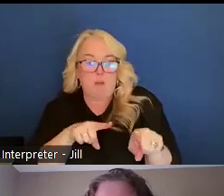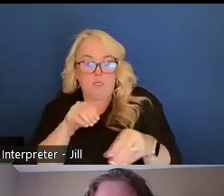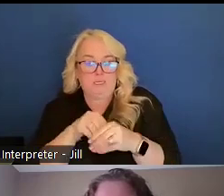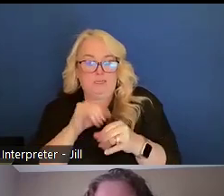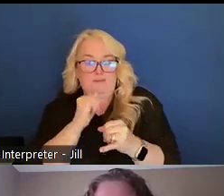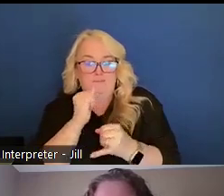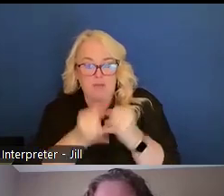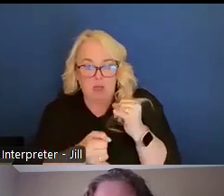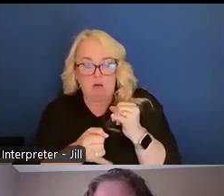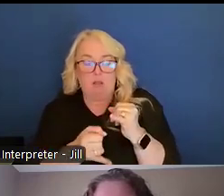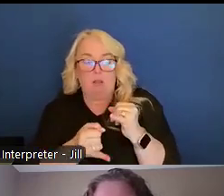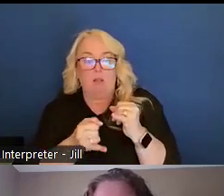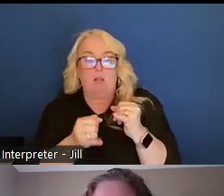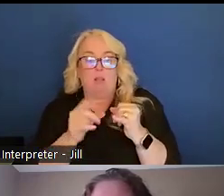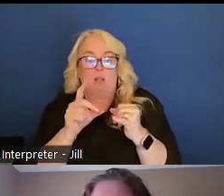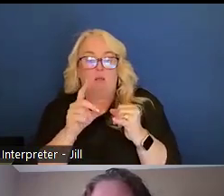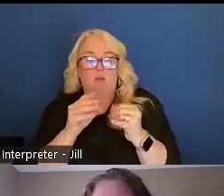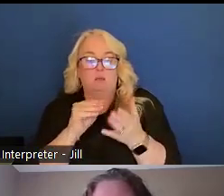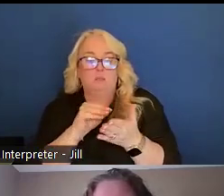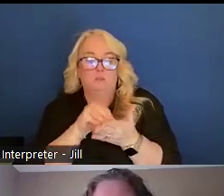document they submit to CMS, the Center for Medicare and Medicaid